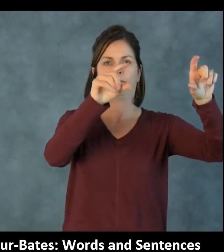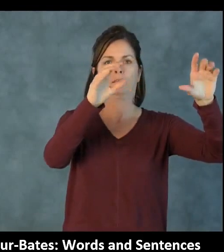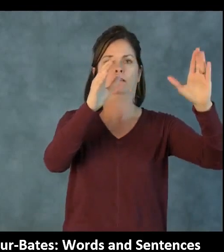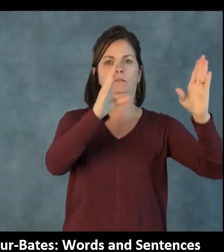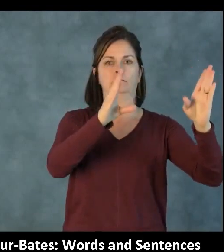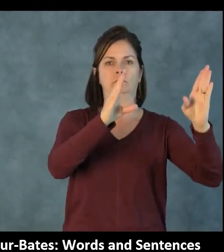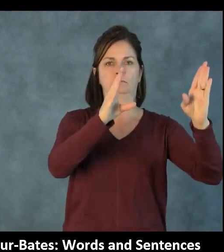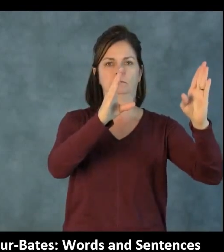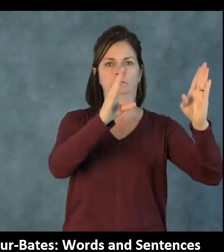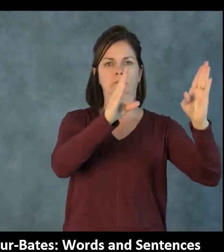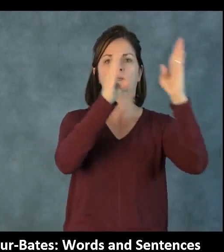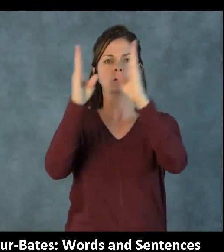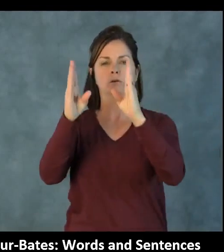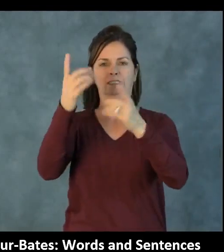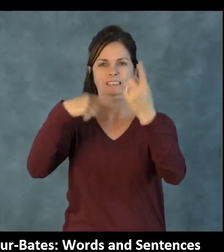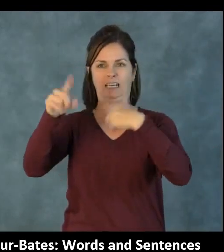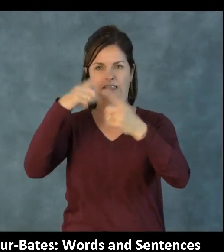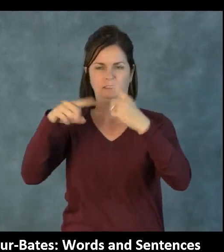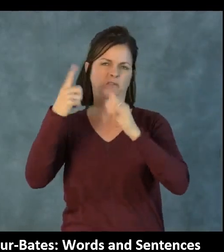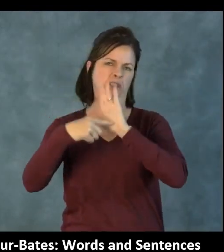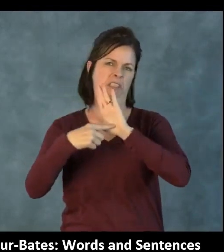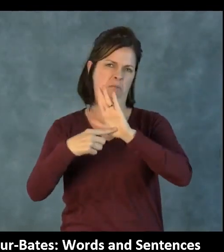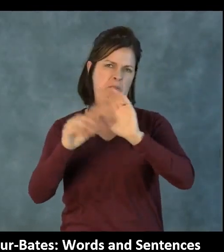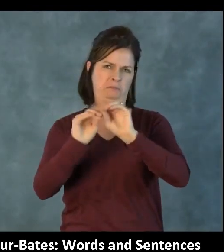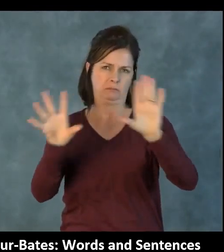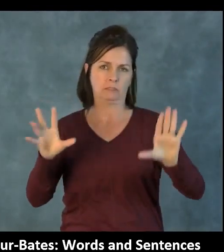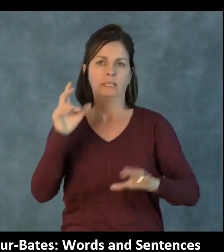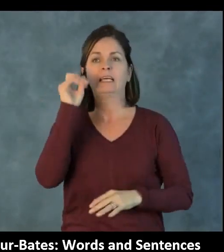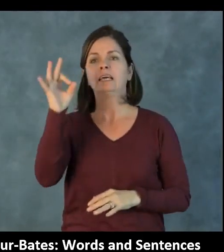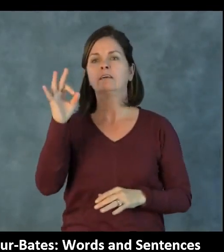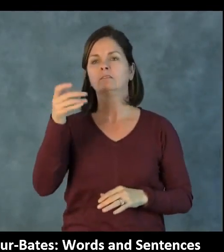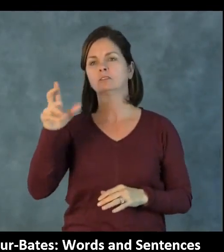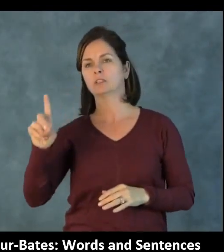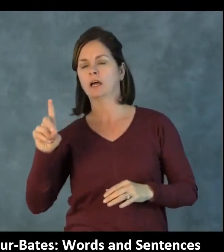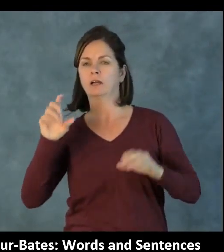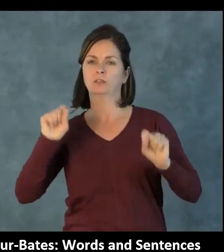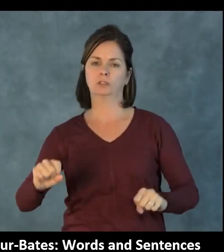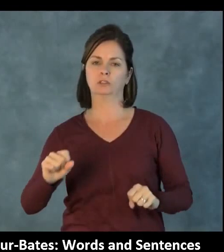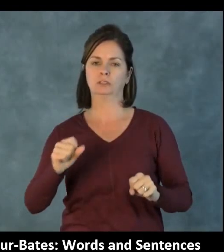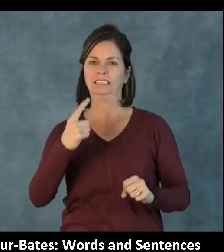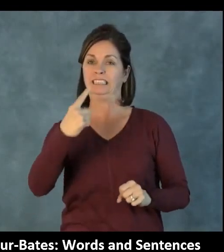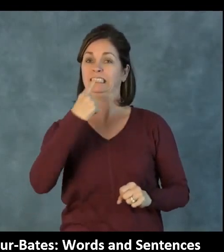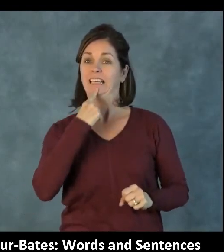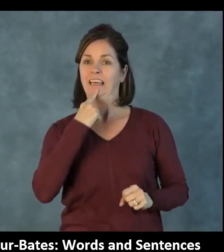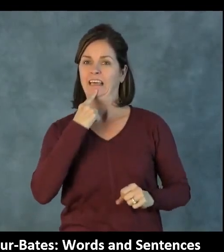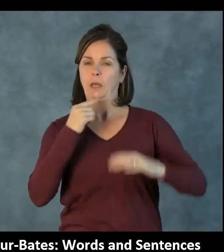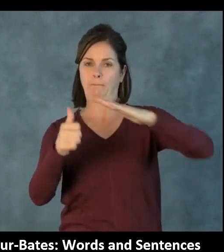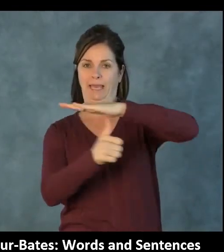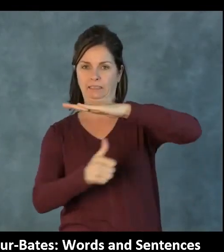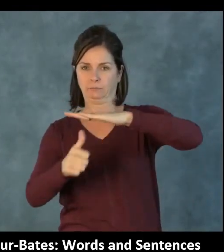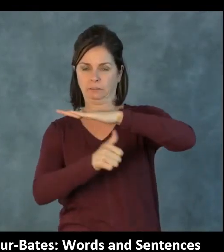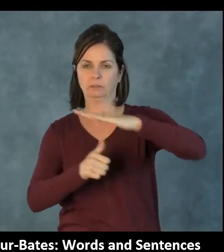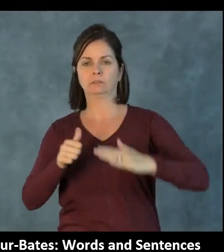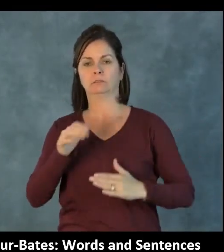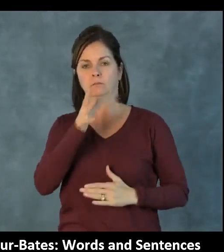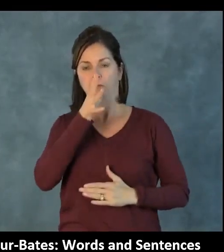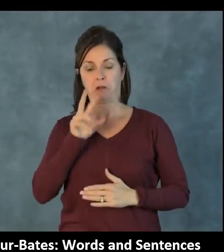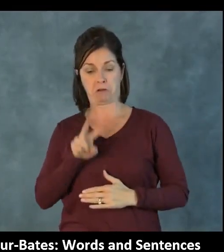For example, if a child could say the word "Basement", the parent would check off in the "Says" column.